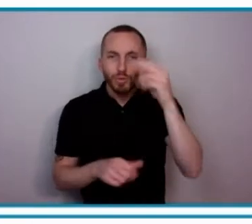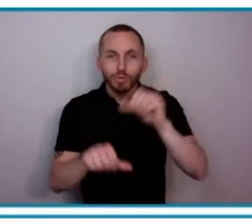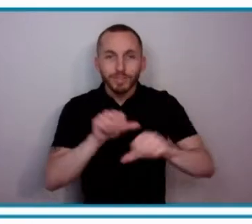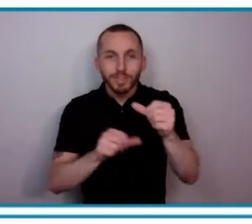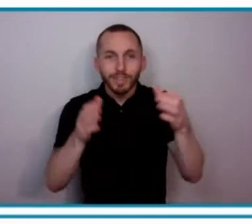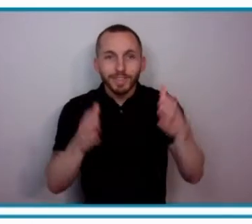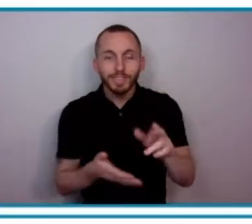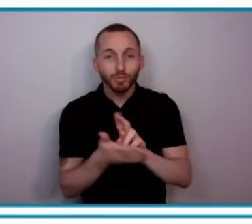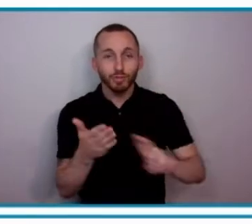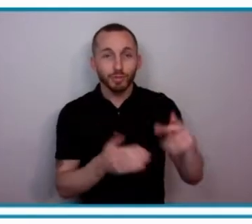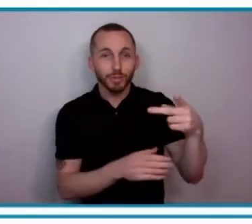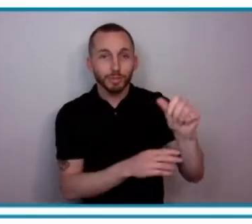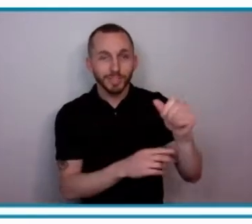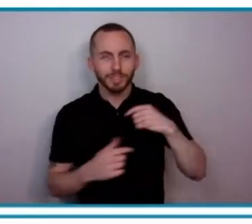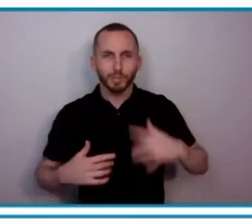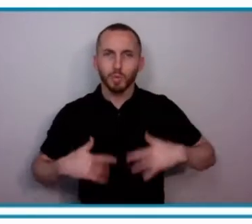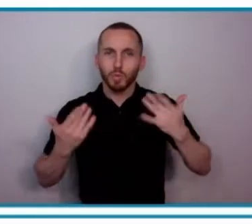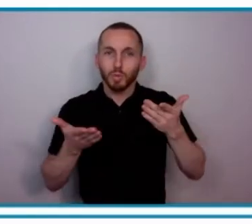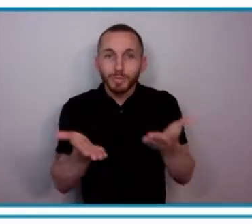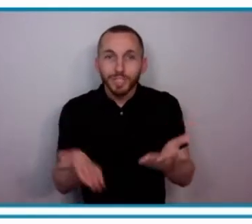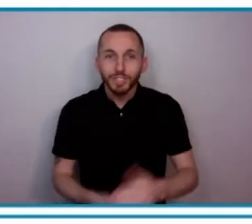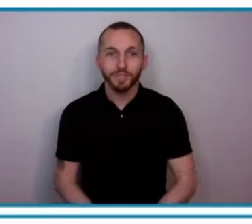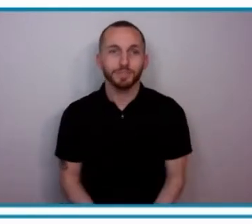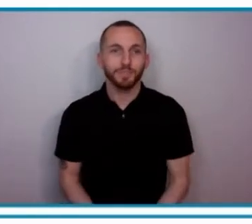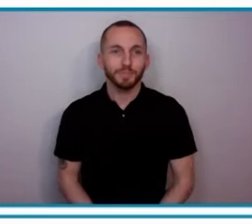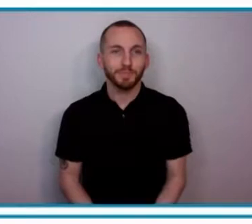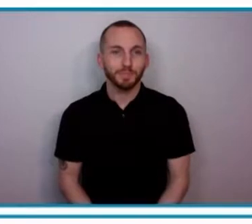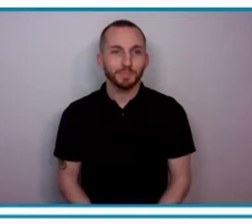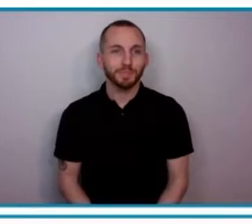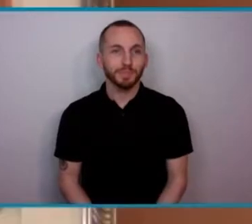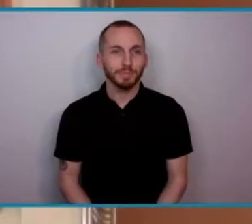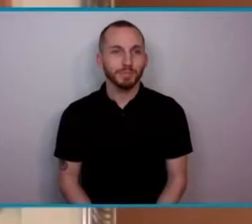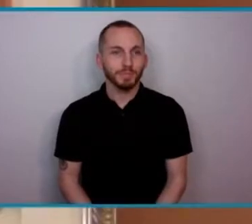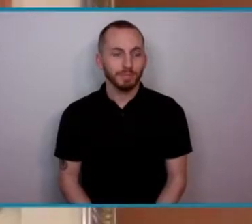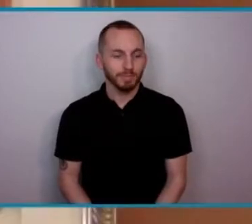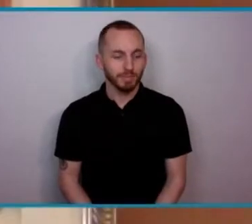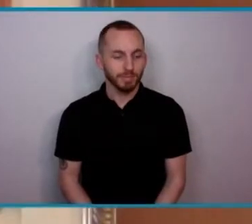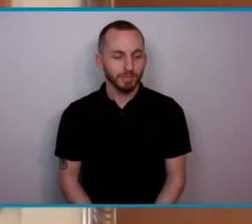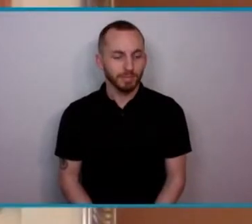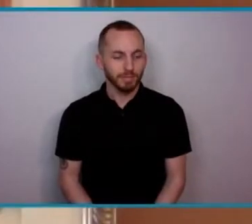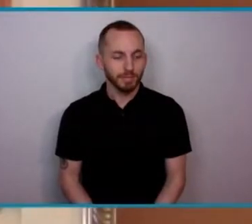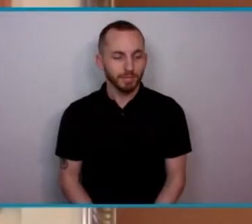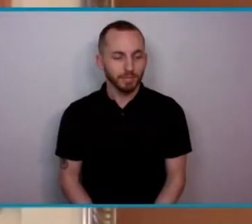excited to be here participating in this.